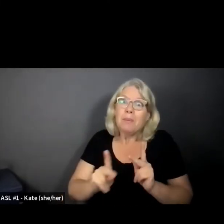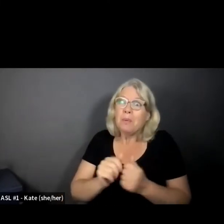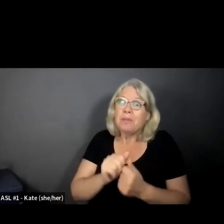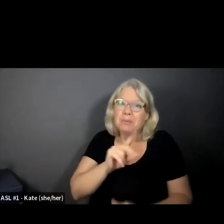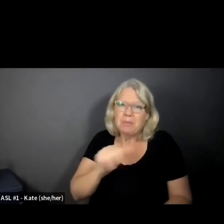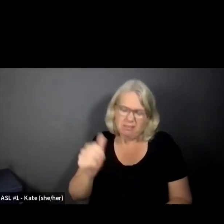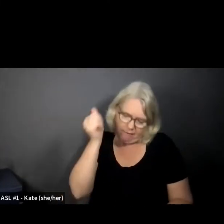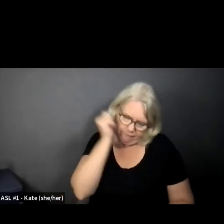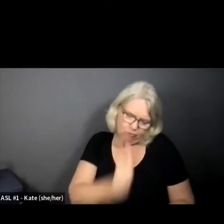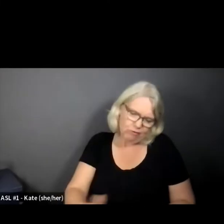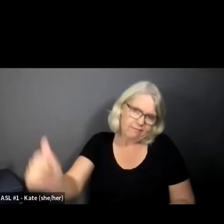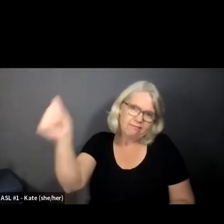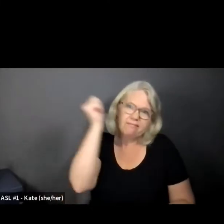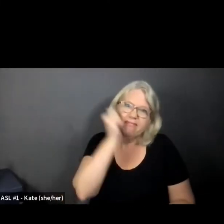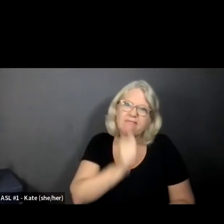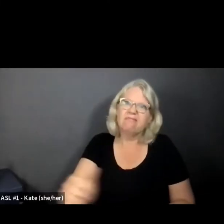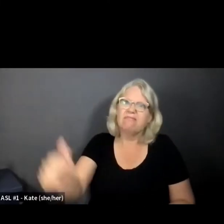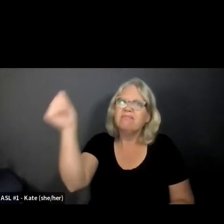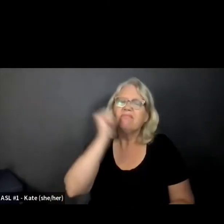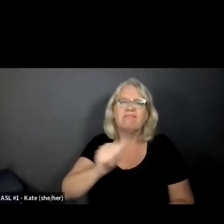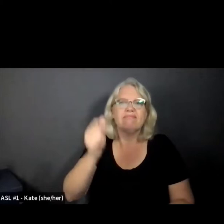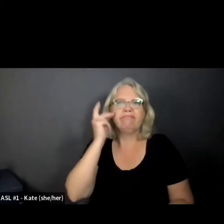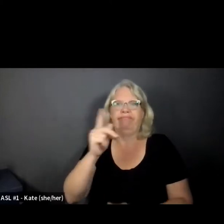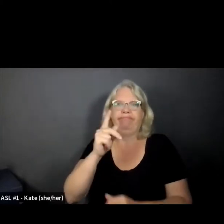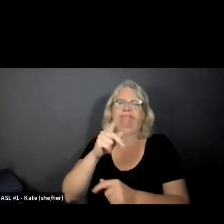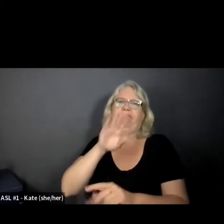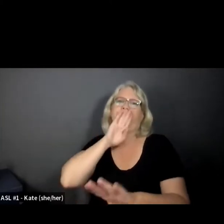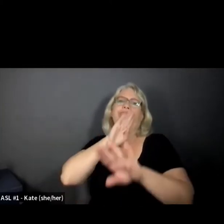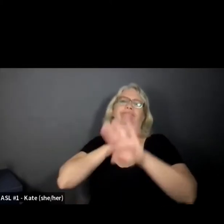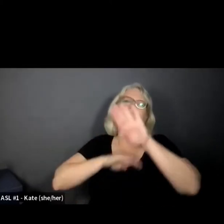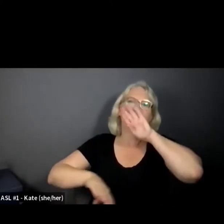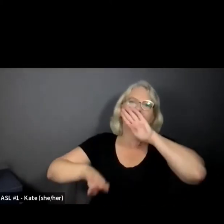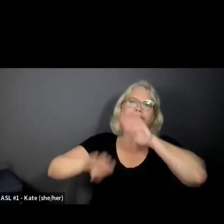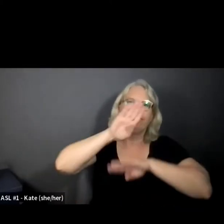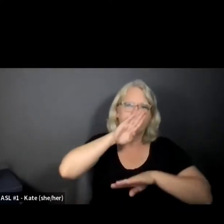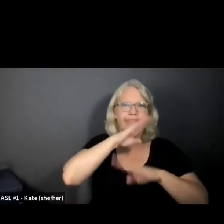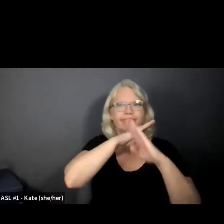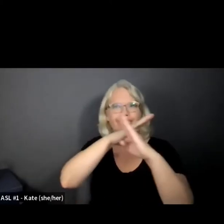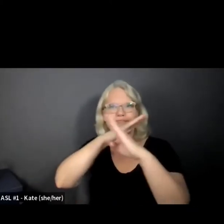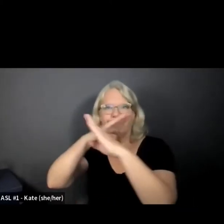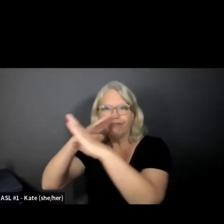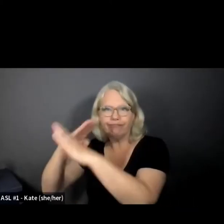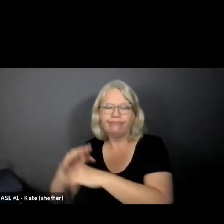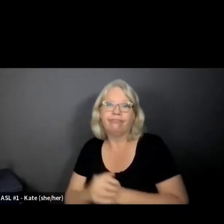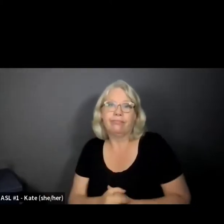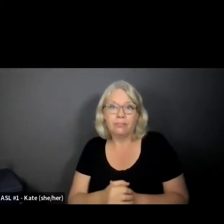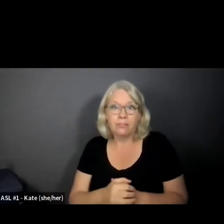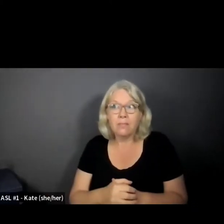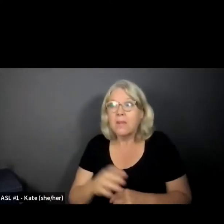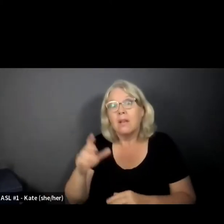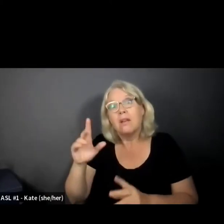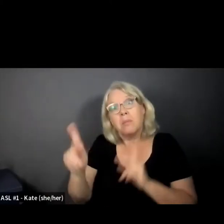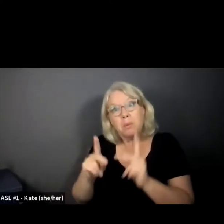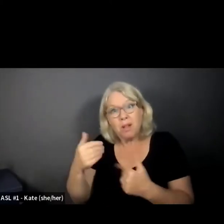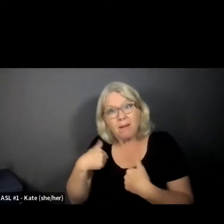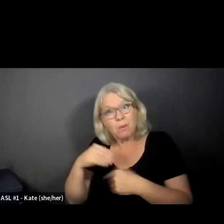THERE IS A CLEAR QUALITY OF LIFE HIERARCHY BETWEEN THOSE LIVING WITH DISABILITIES AND